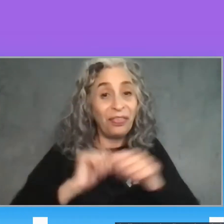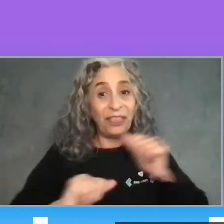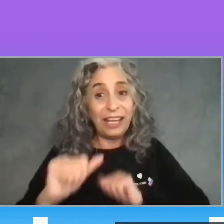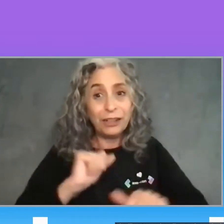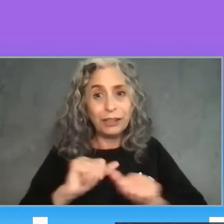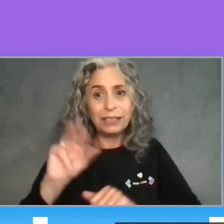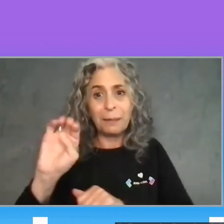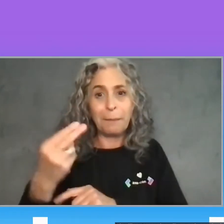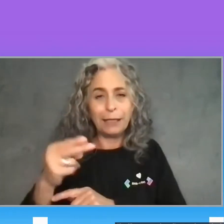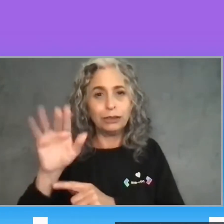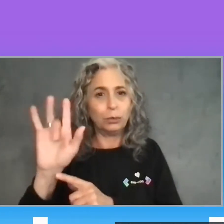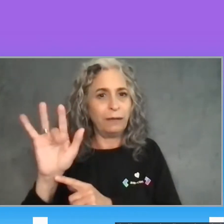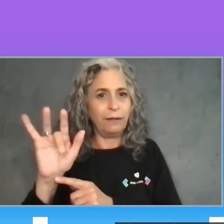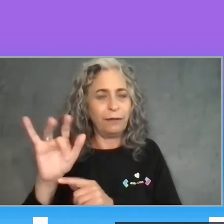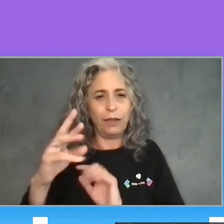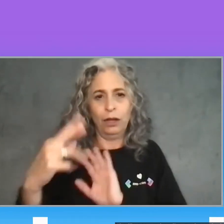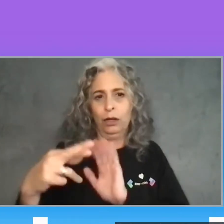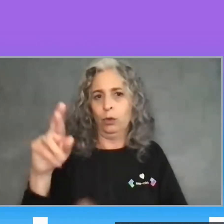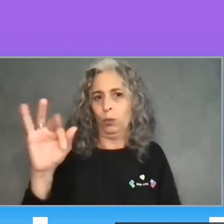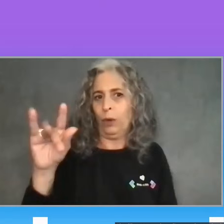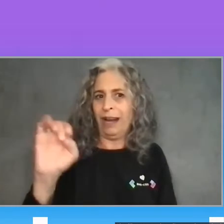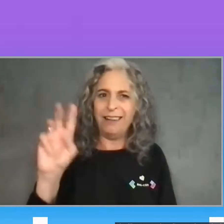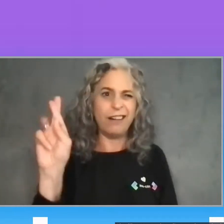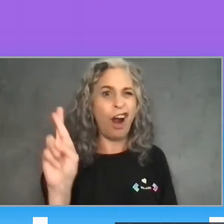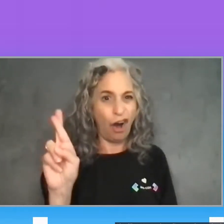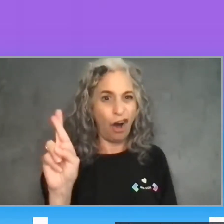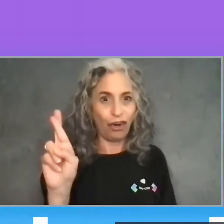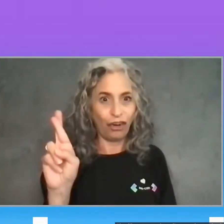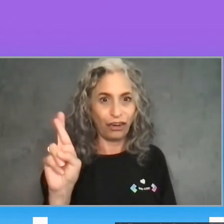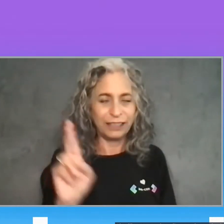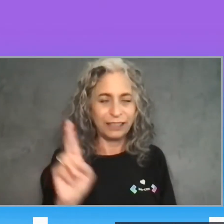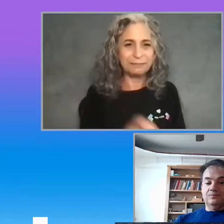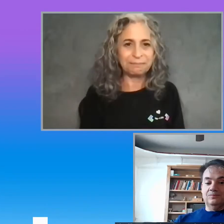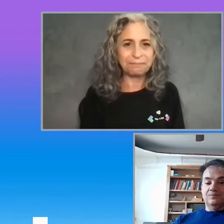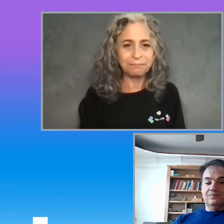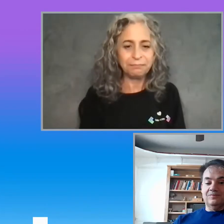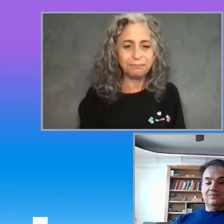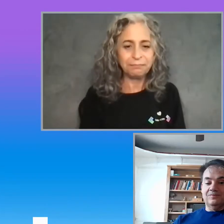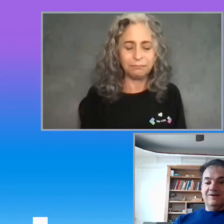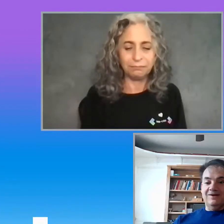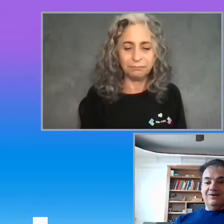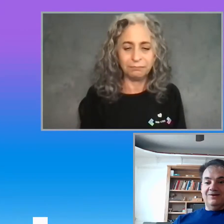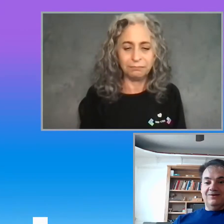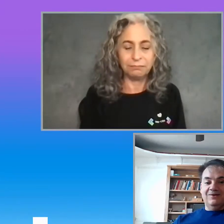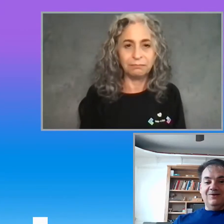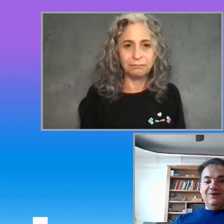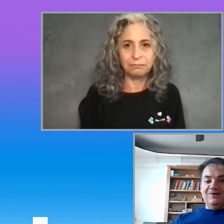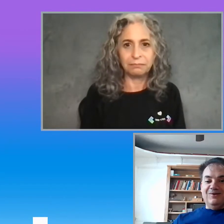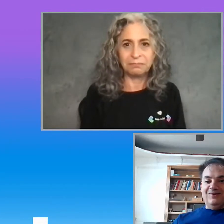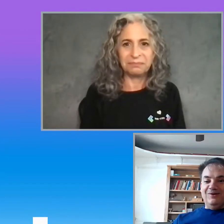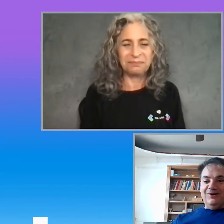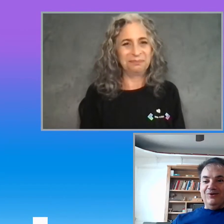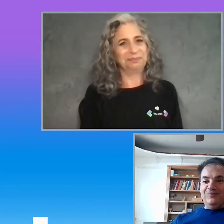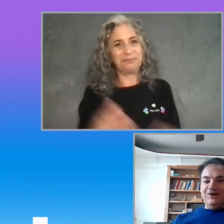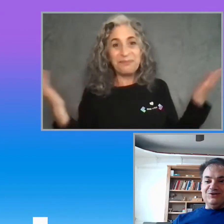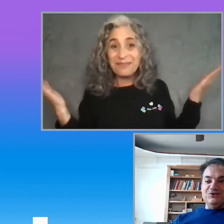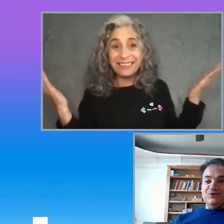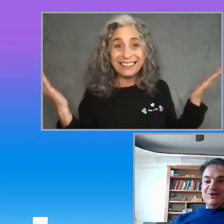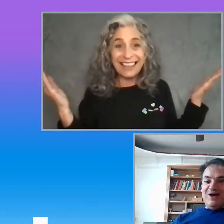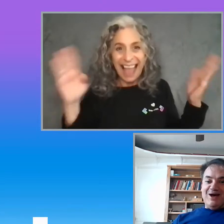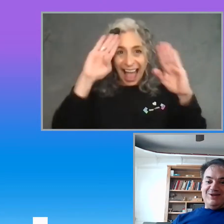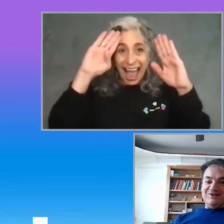Netflix March 25th. Rated R.